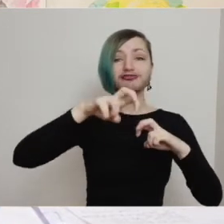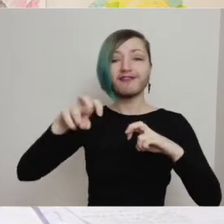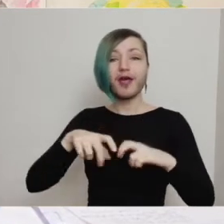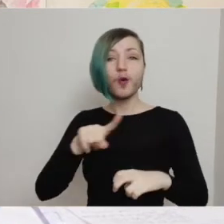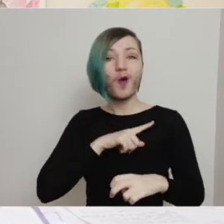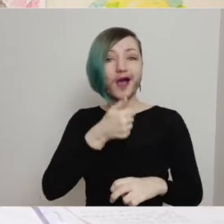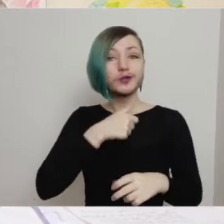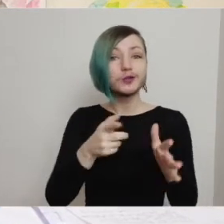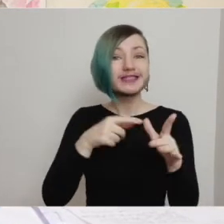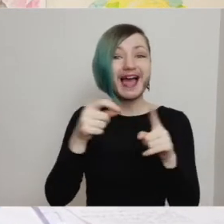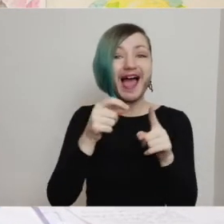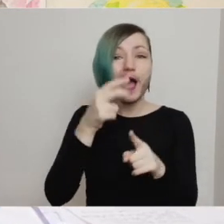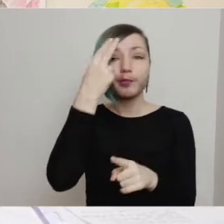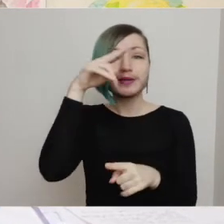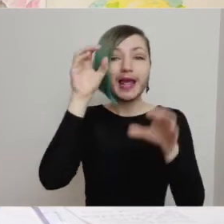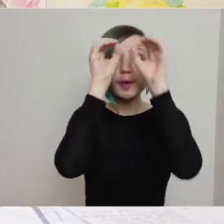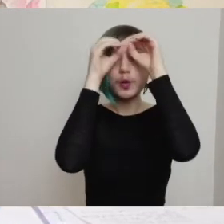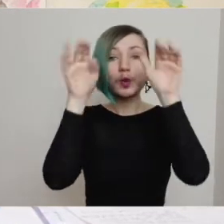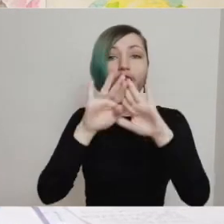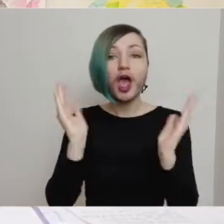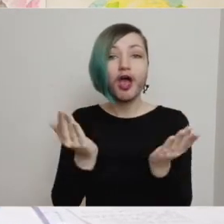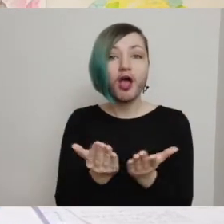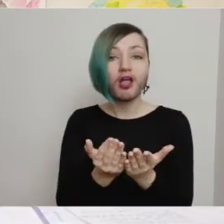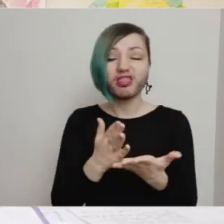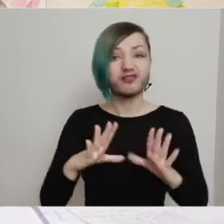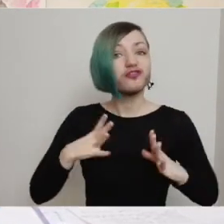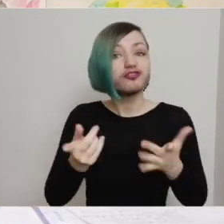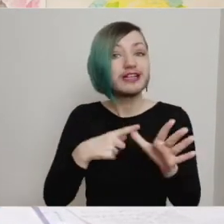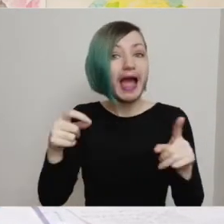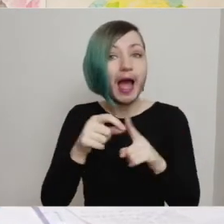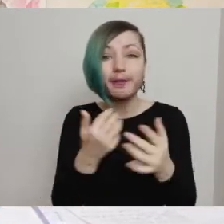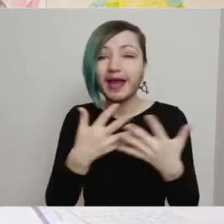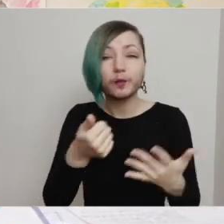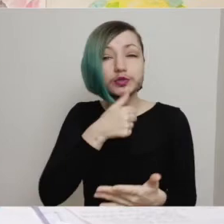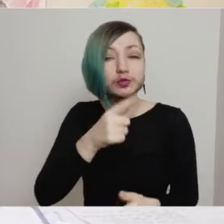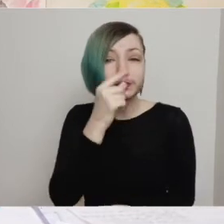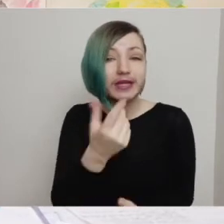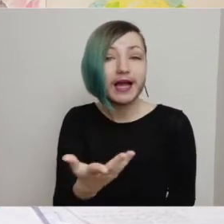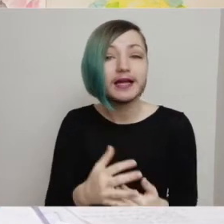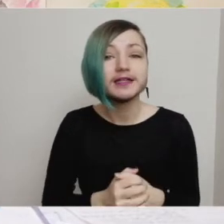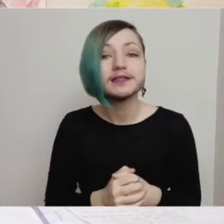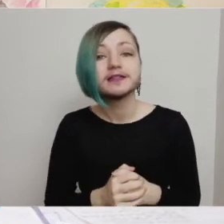called google earth which is free and anybody can use and I use some of the